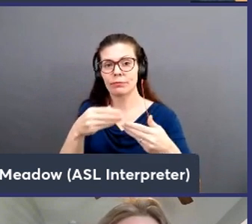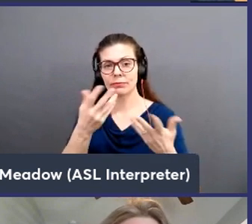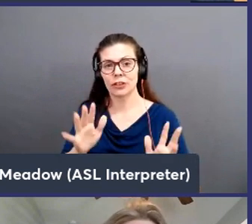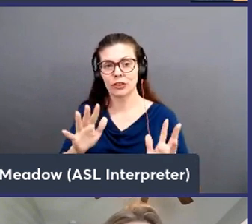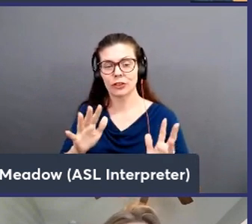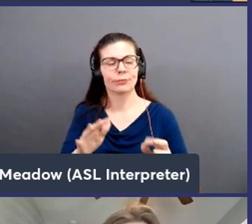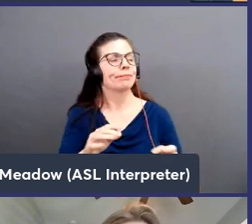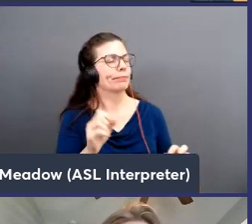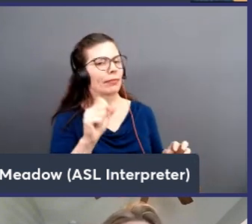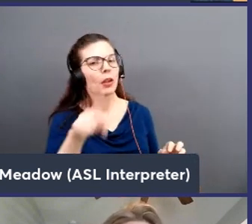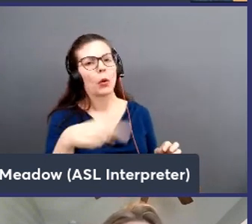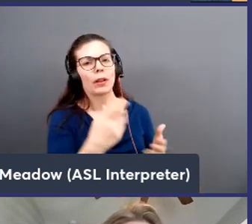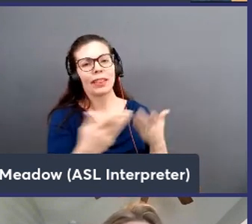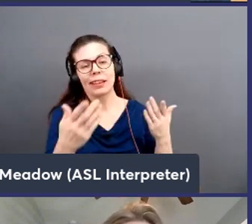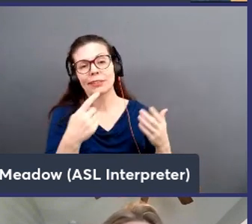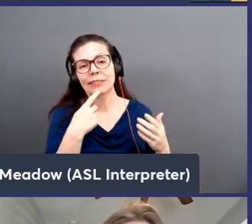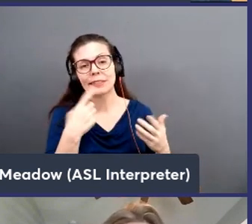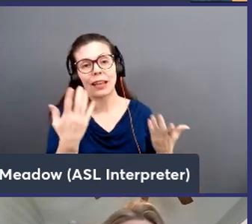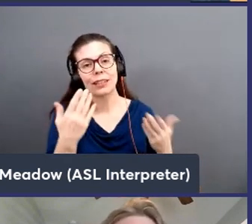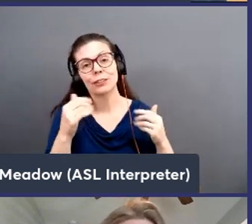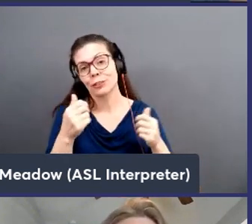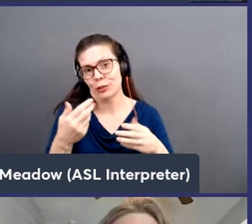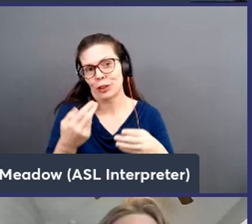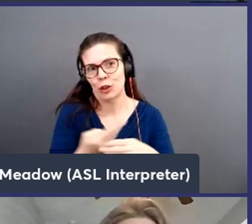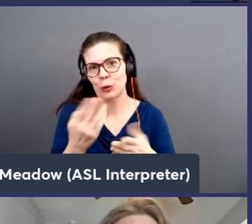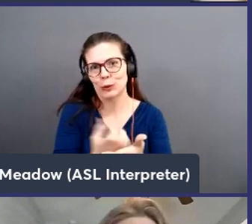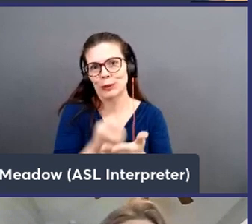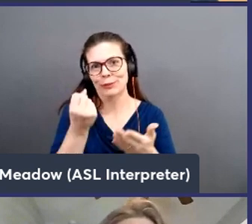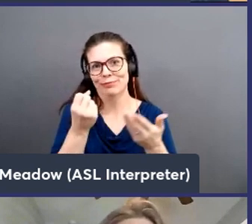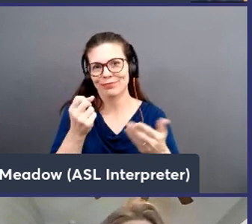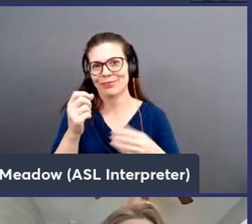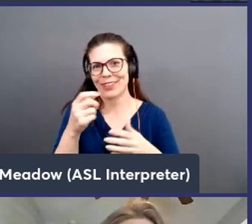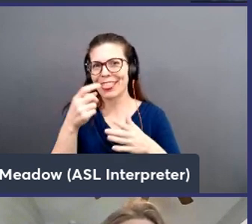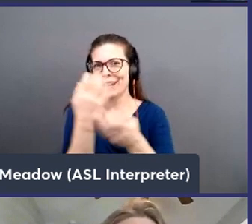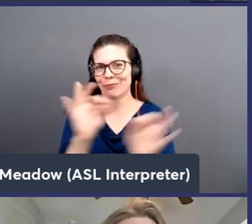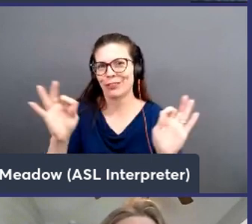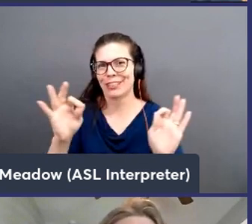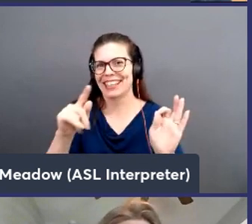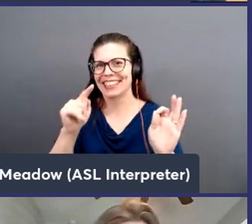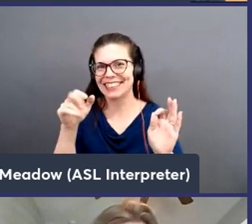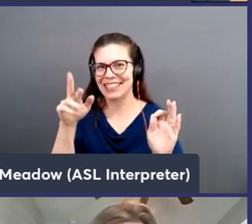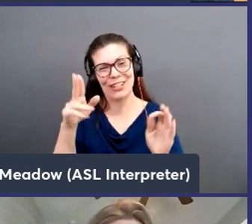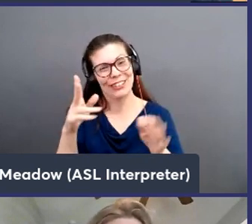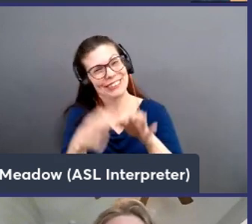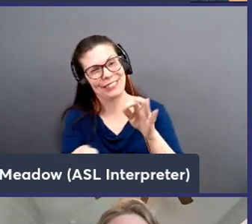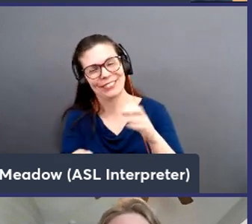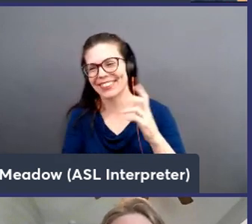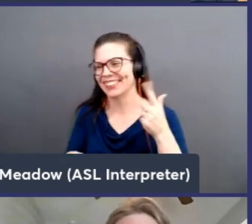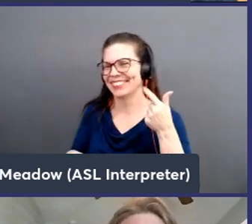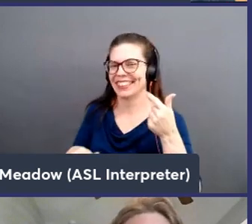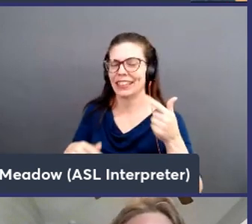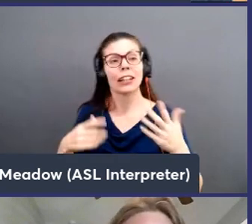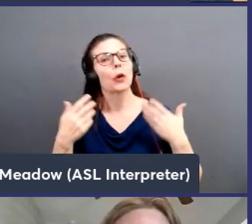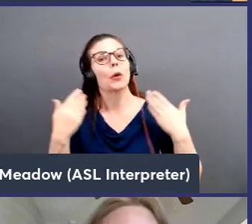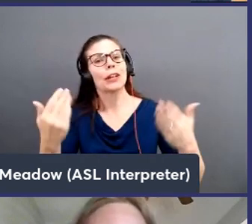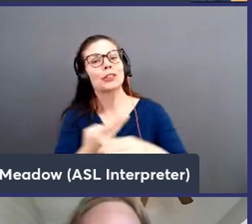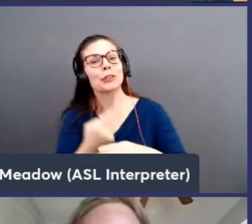You know, the only thing I'd say is use the free tier. It may sound really simple, but get in there and use it. It was designed for you.